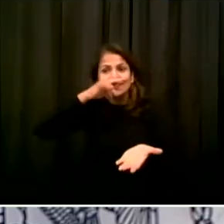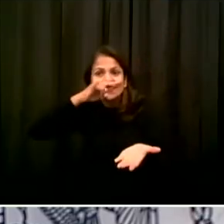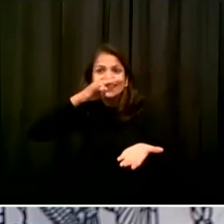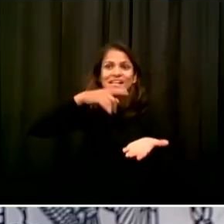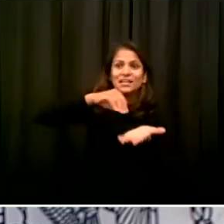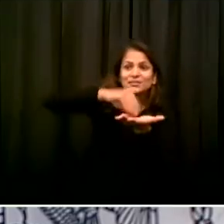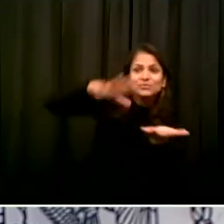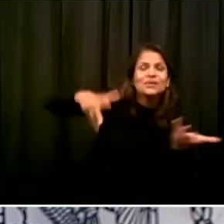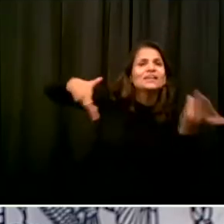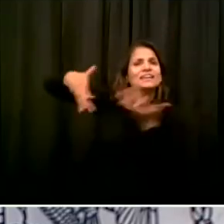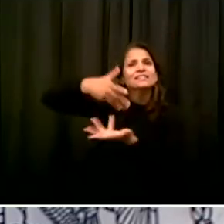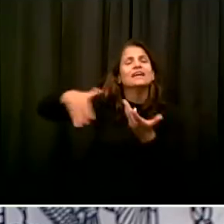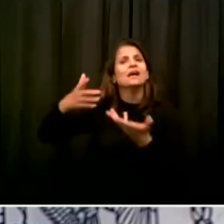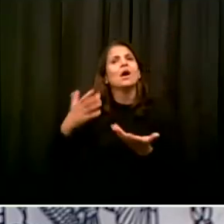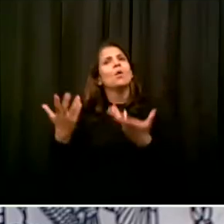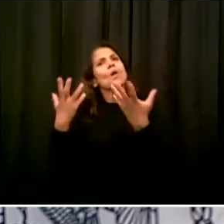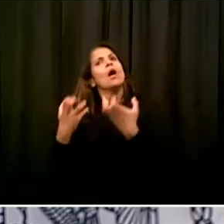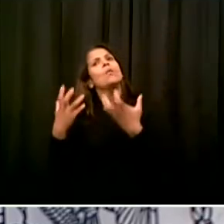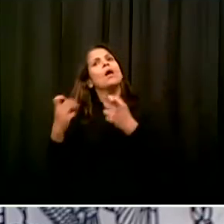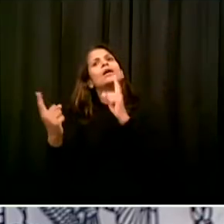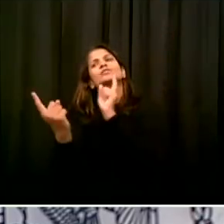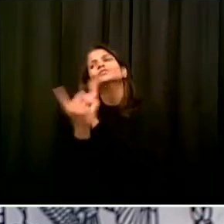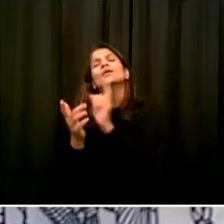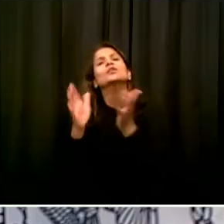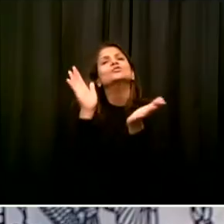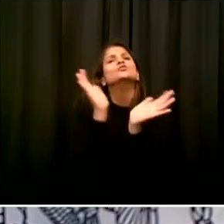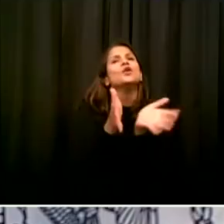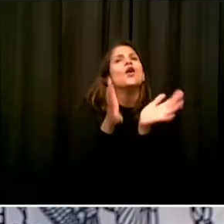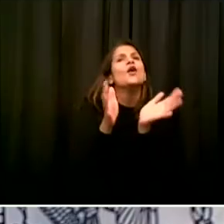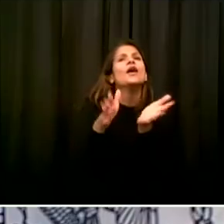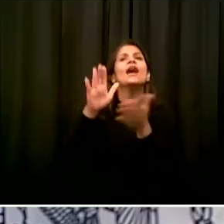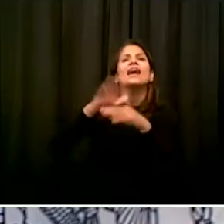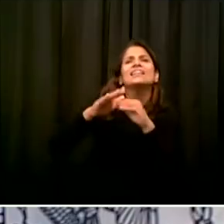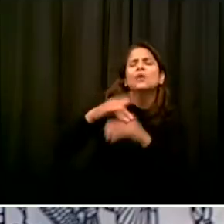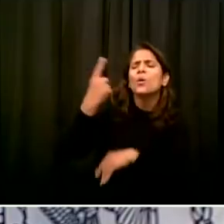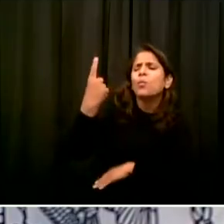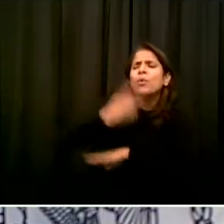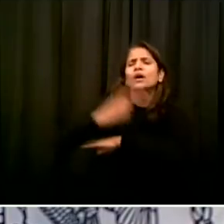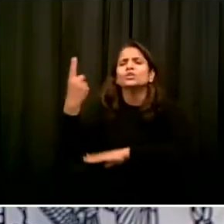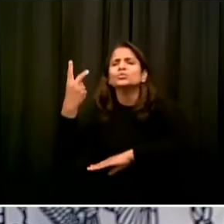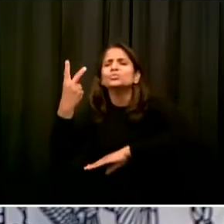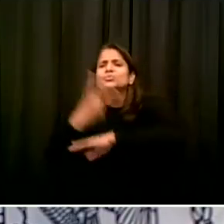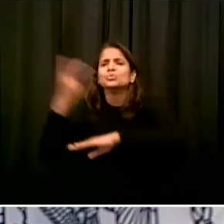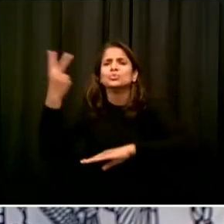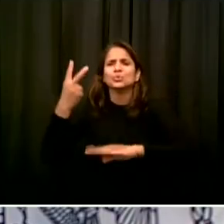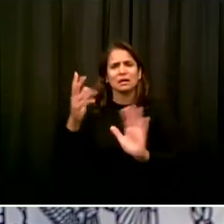RATHER A KID GETS OFN I PERSON LEARNING THAN NONE. THERE ARE MANY IDKS WHO WOULD MUCH RATHER HAVE SOME TIME IN SCHOOLT